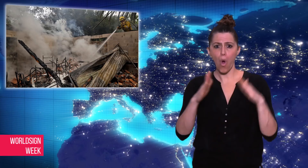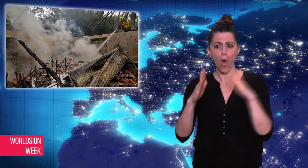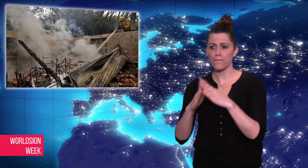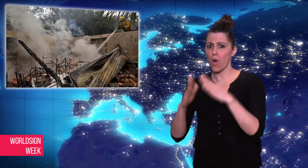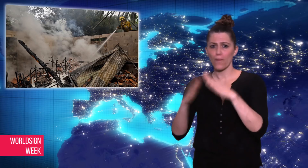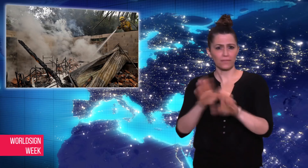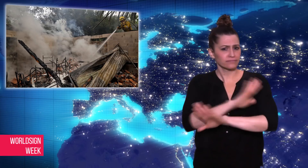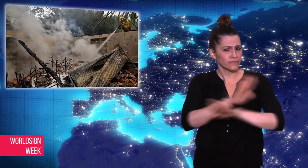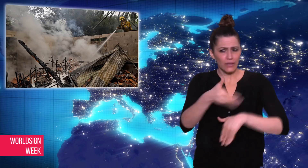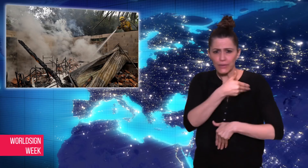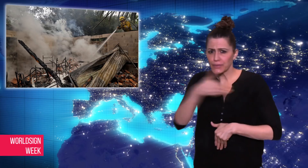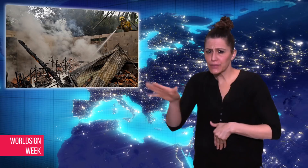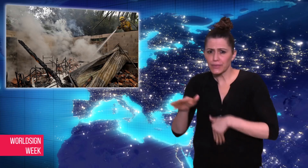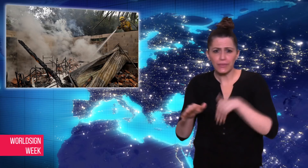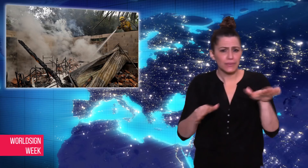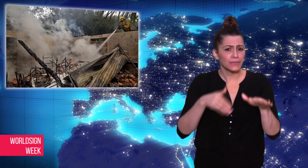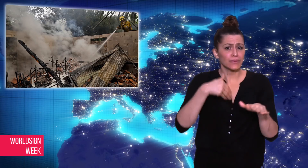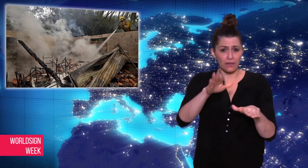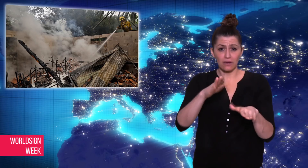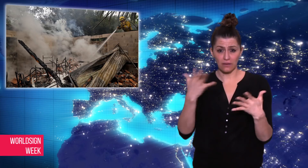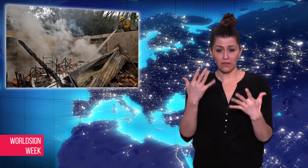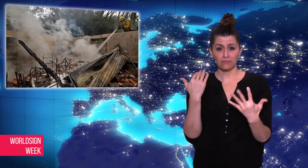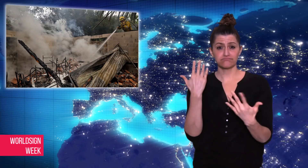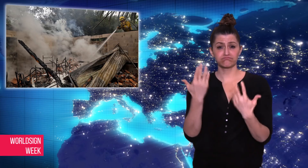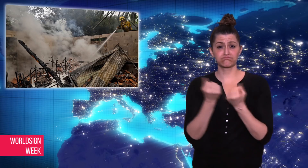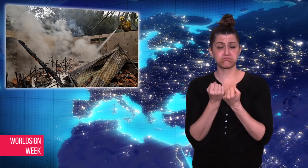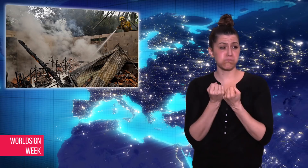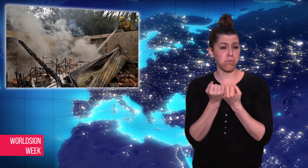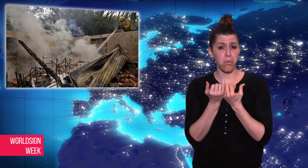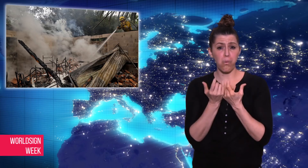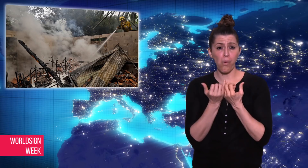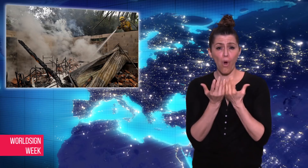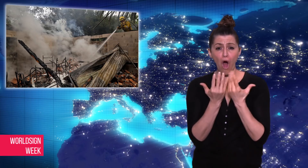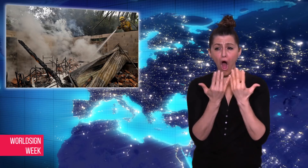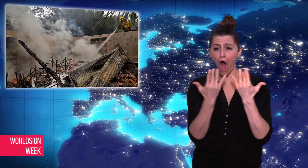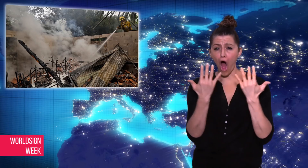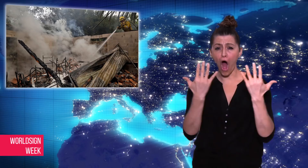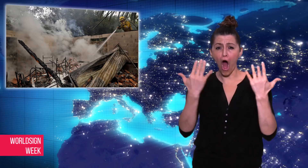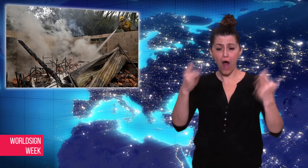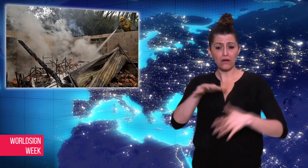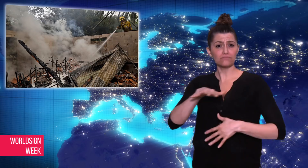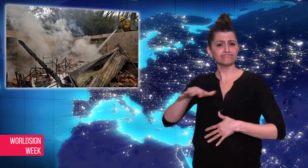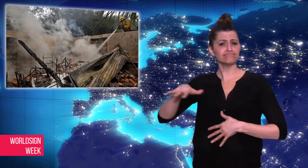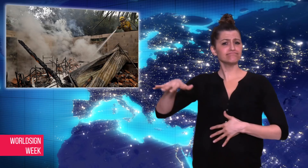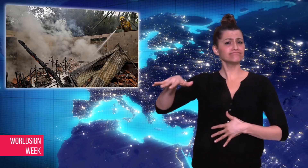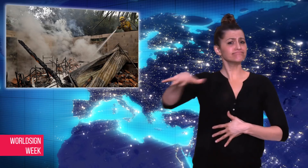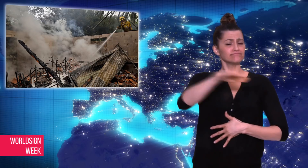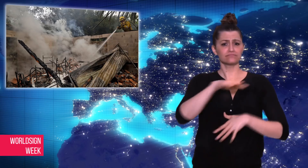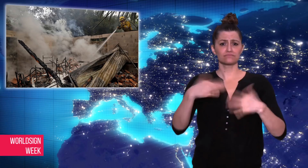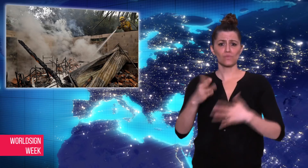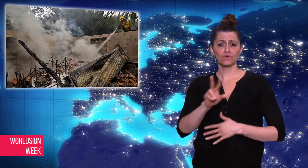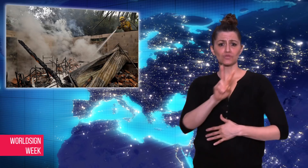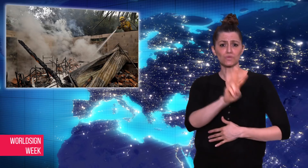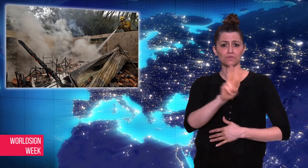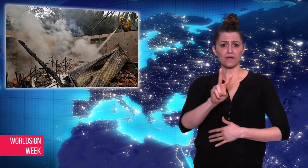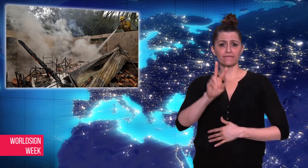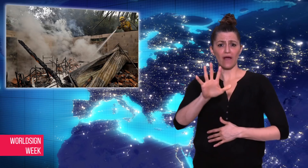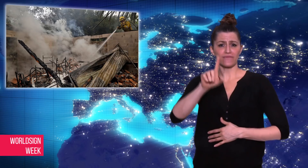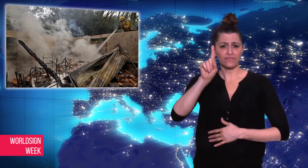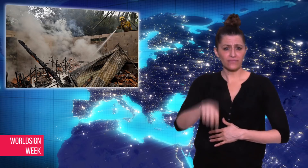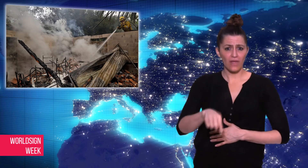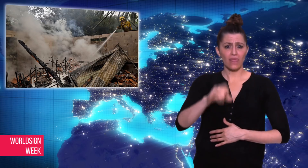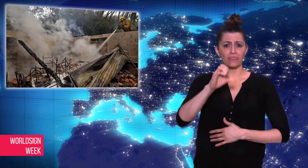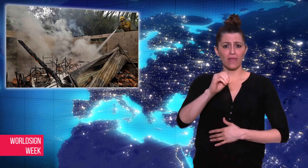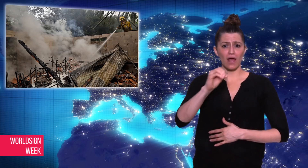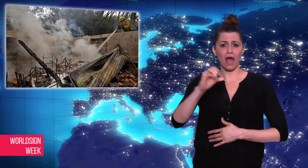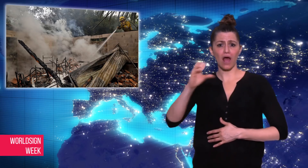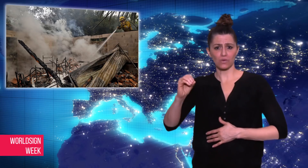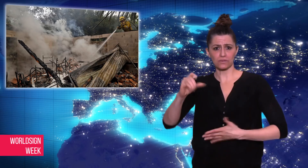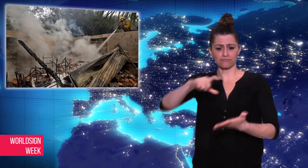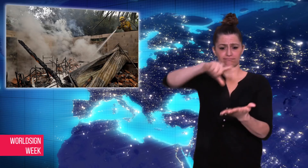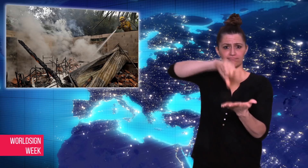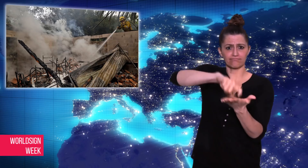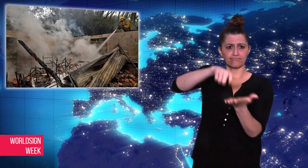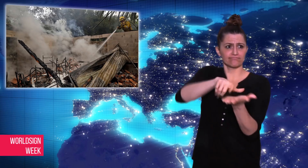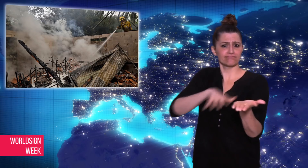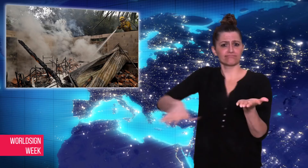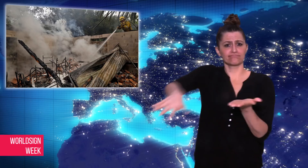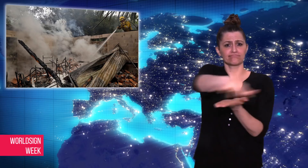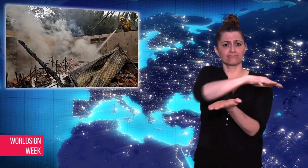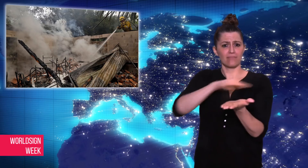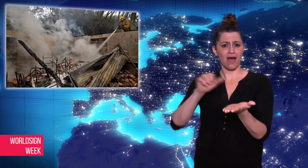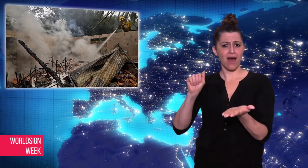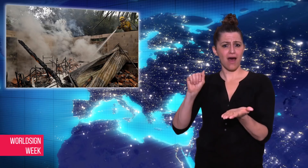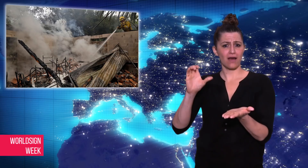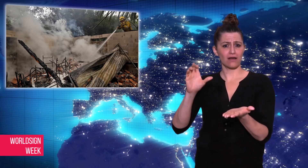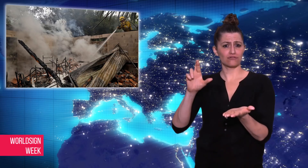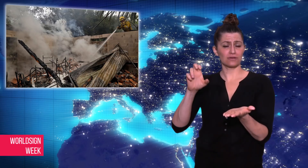evacuate their homes, burned more than 225,000 acres,